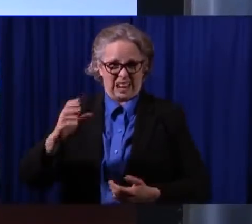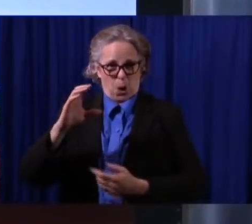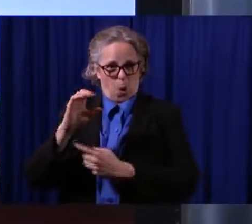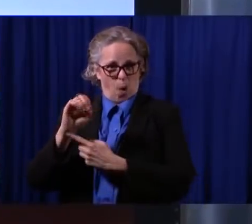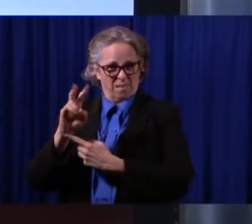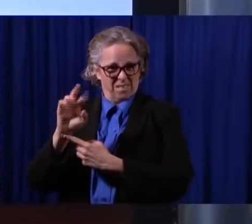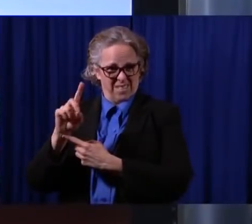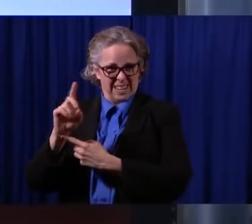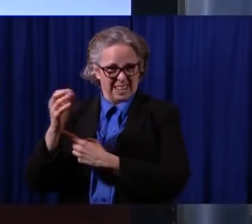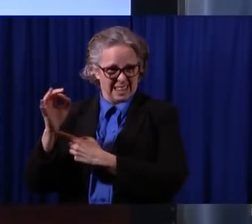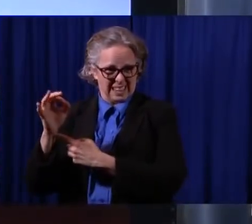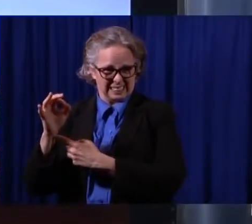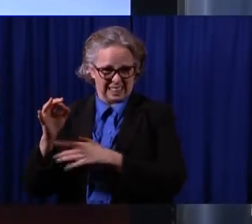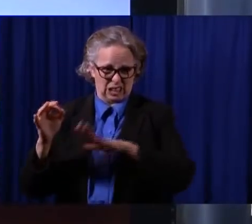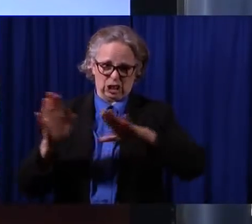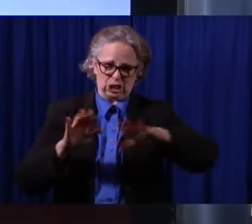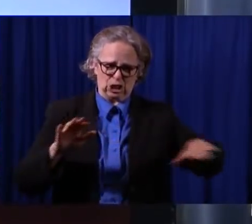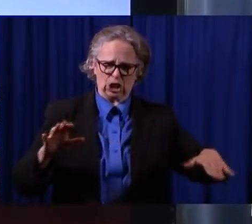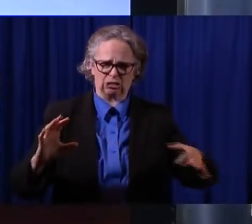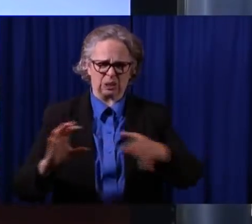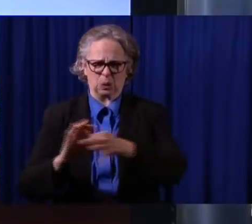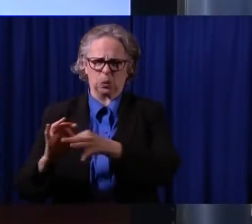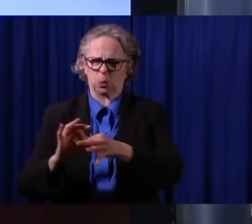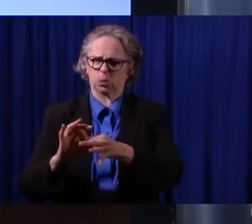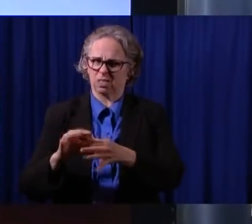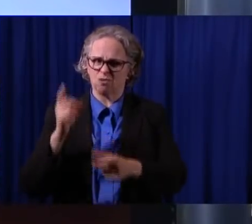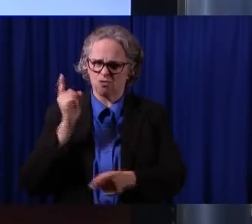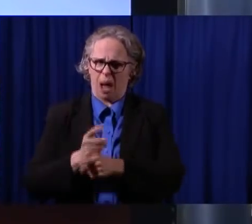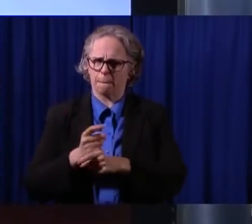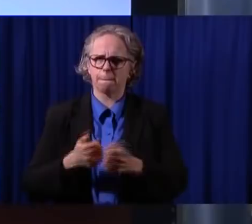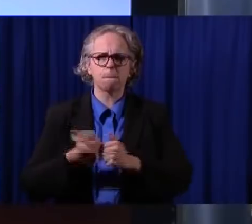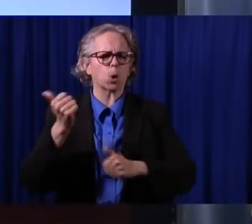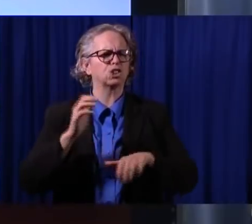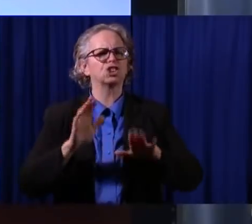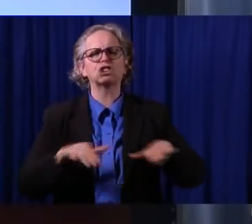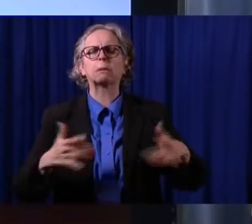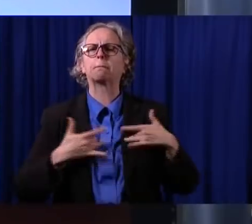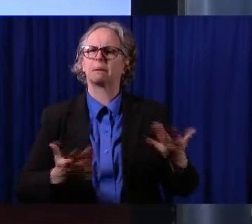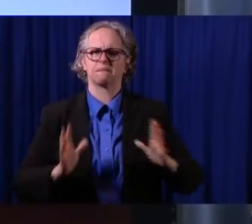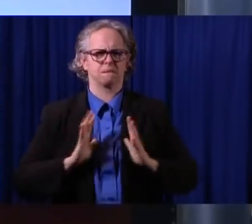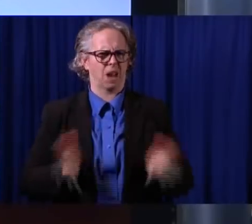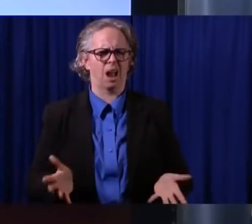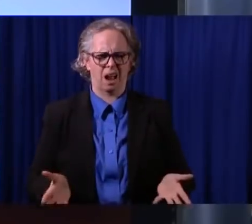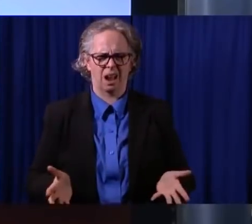THANKS FOR JOINING US. THANKS FOR HAVING ME, GOVERNOR DeWINE. FOR CORONAVIRUS IN GENERAL IN CHILDREN, YOU ARE ABSOLUTELY